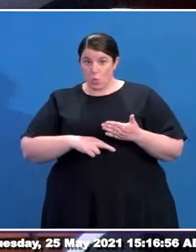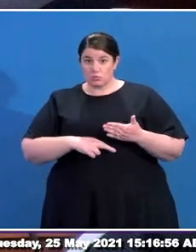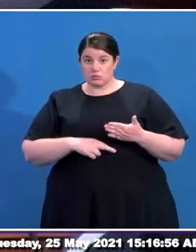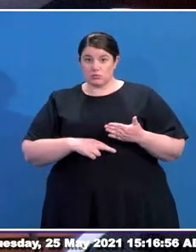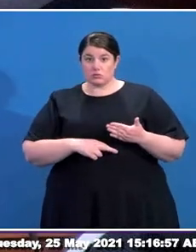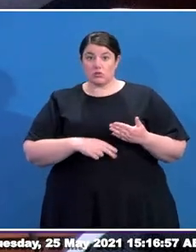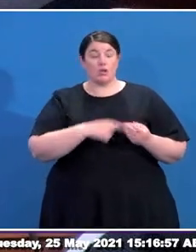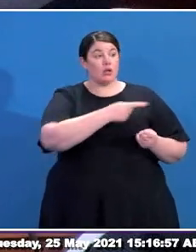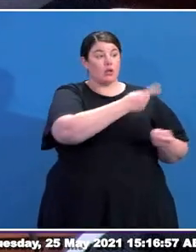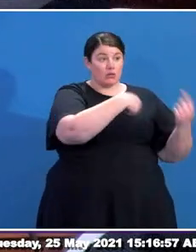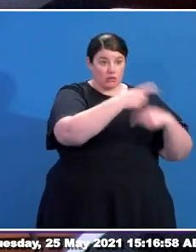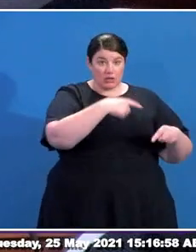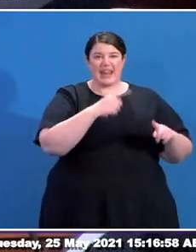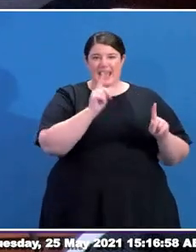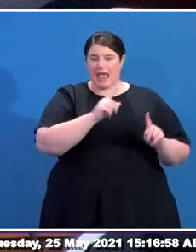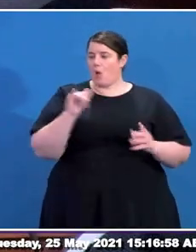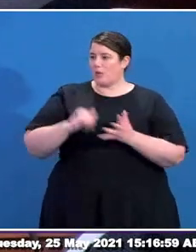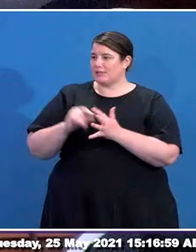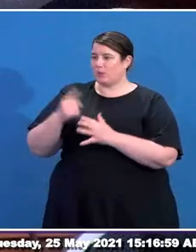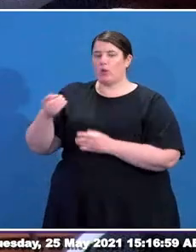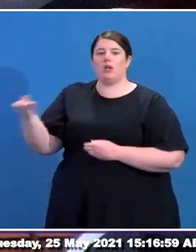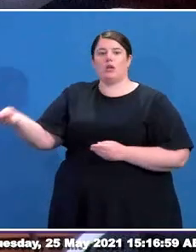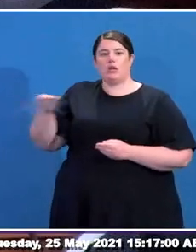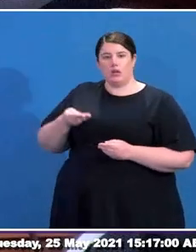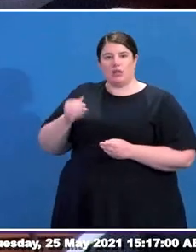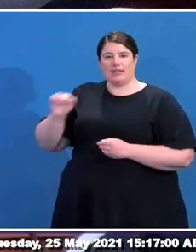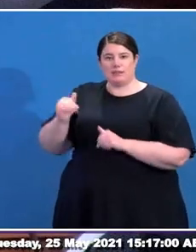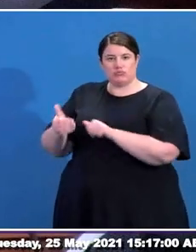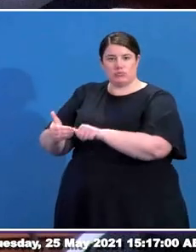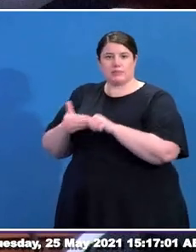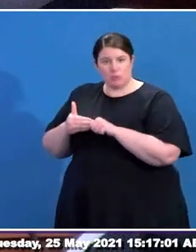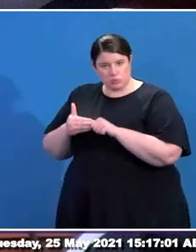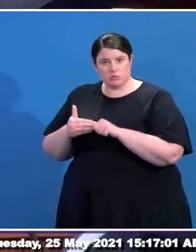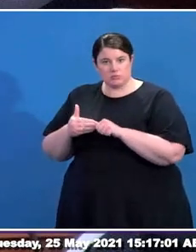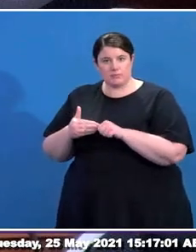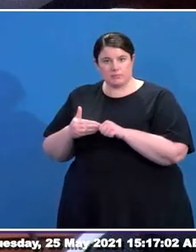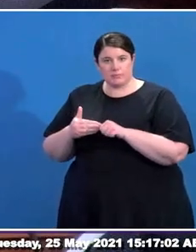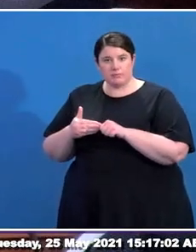SP1 has participated in an interview and also provided a written response.